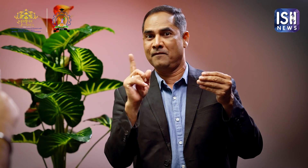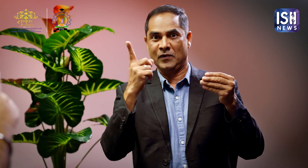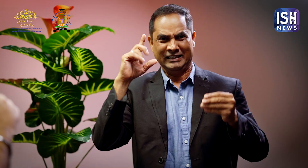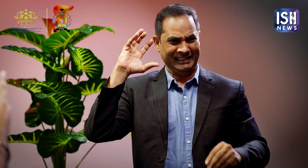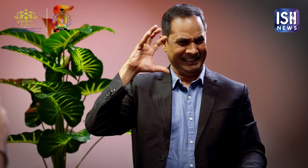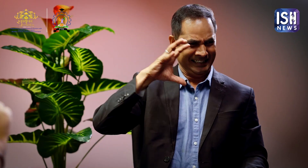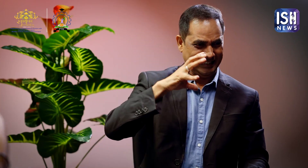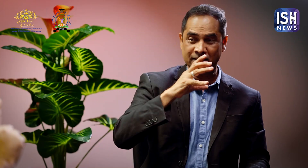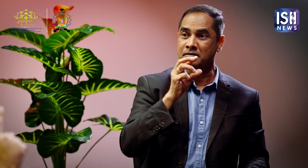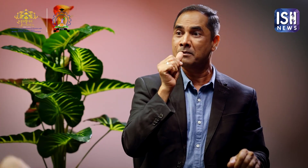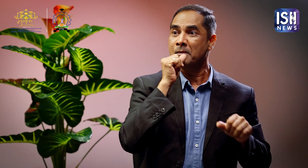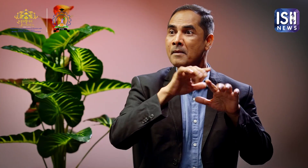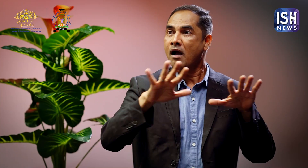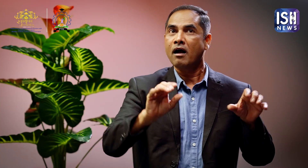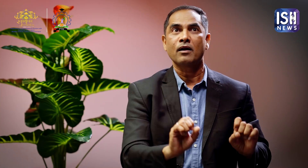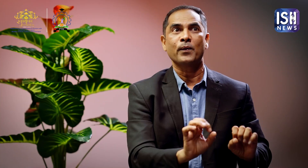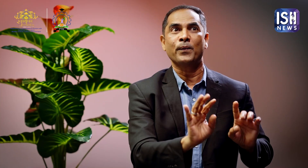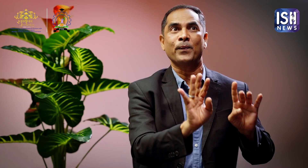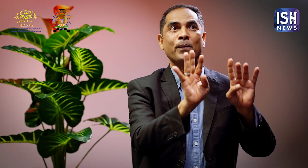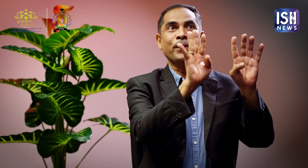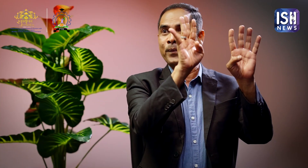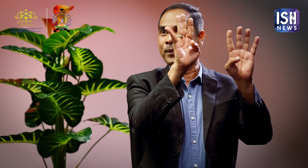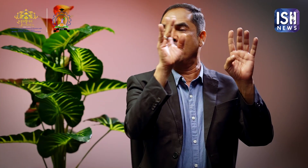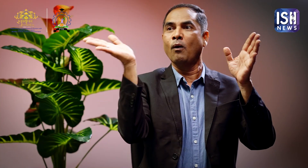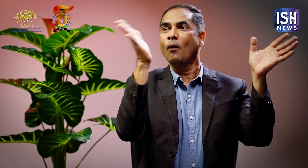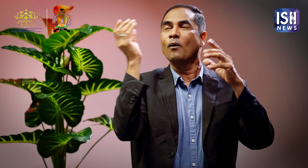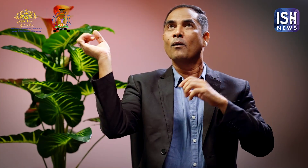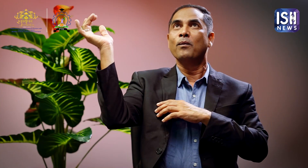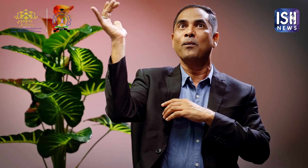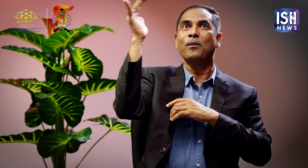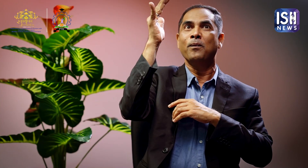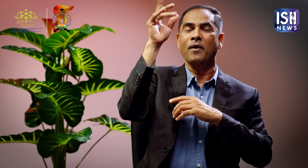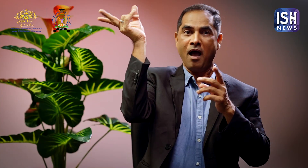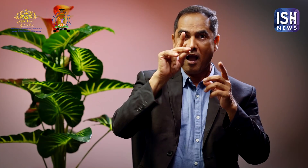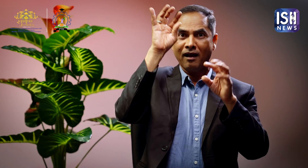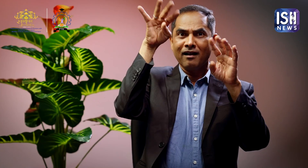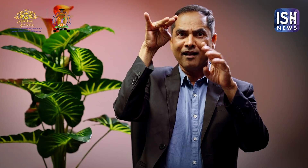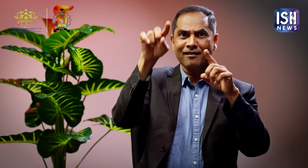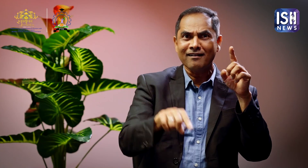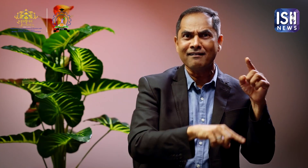First, sunlight causes water to evaporate and forms clouds, which are carried by the wind, and eventually falls as rain.